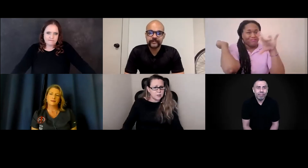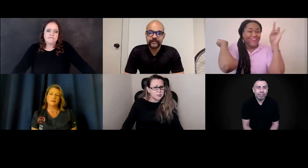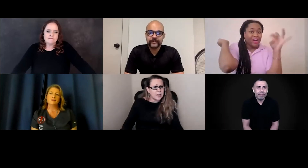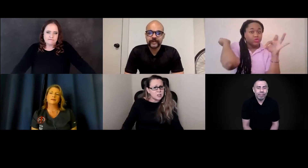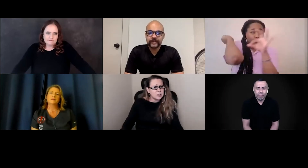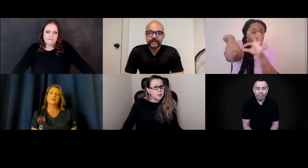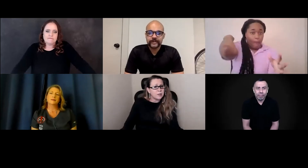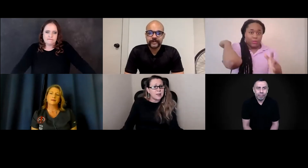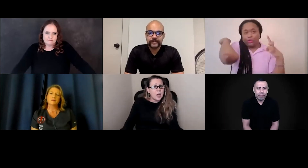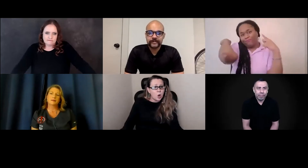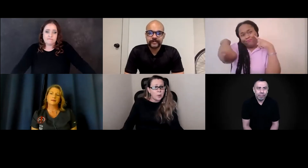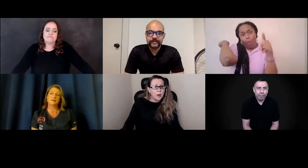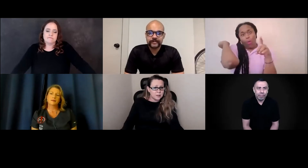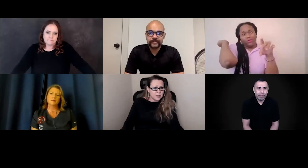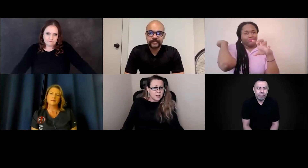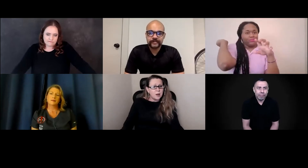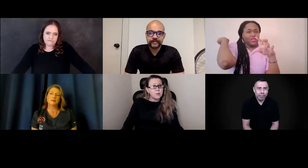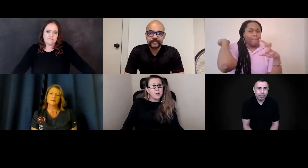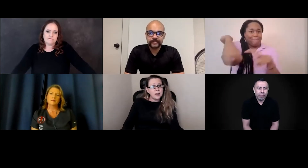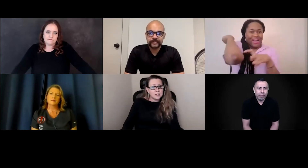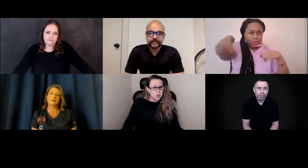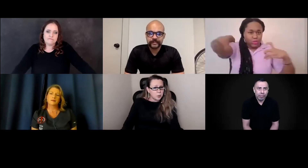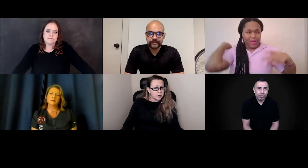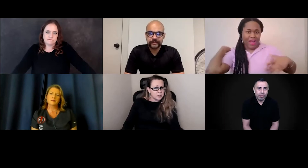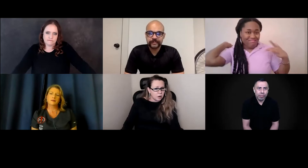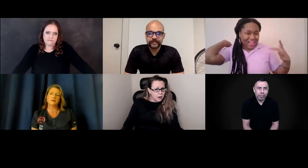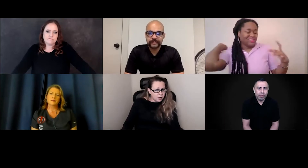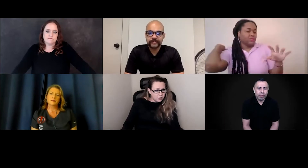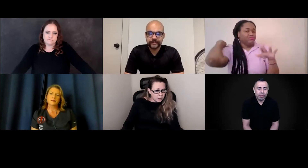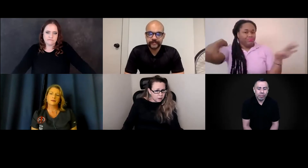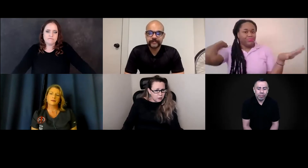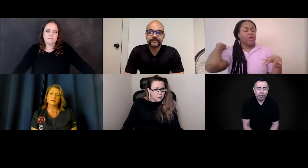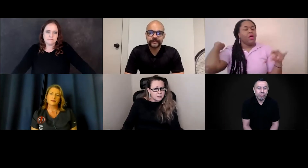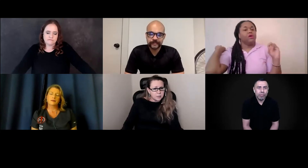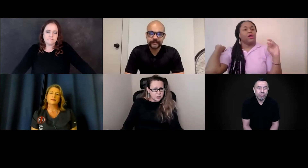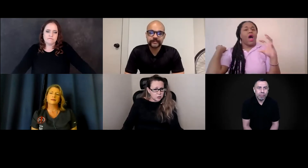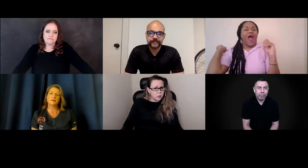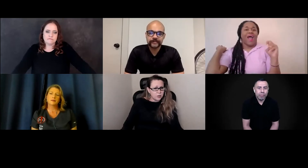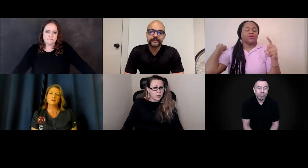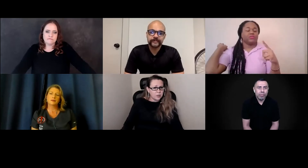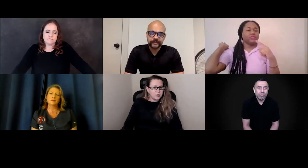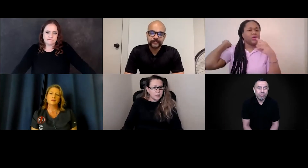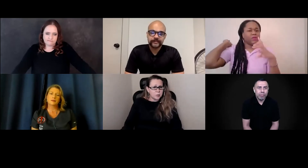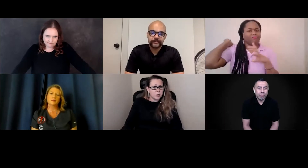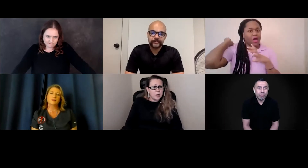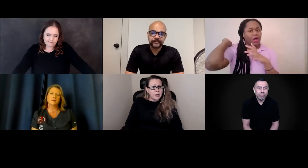There's an agency there that can help find interpreters in our area to make sure that we've got them available.